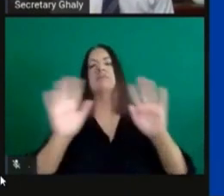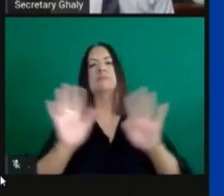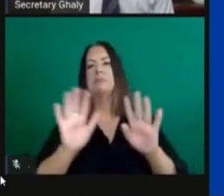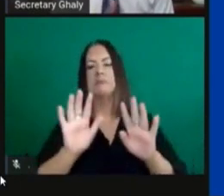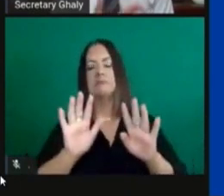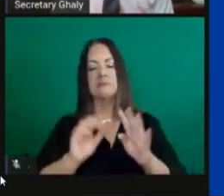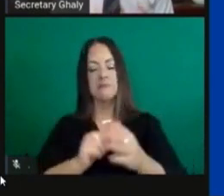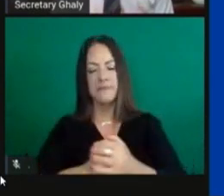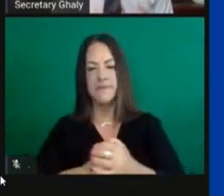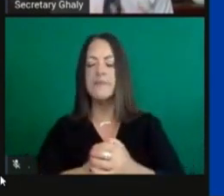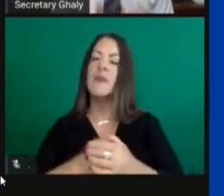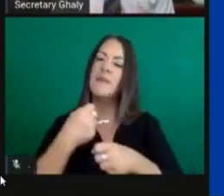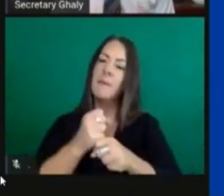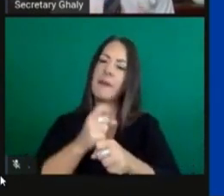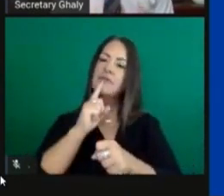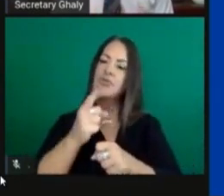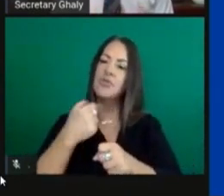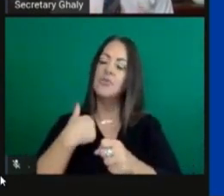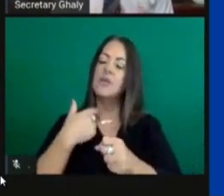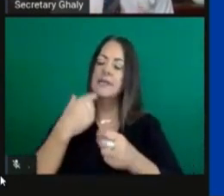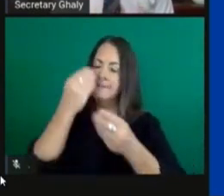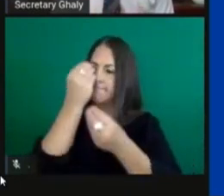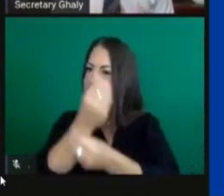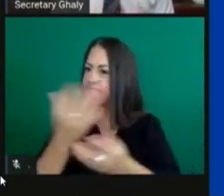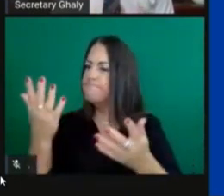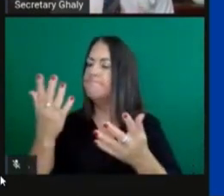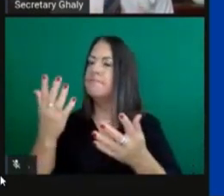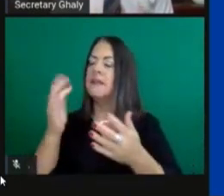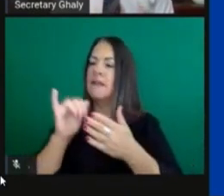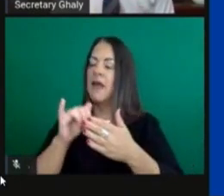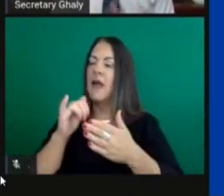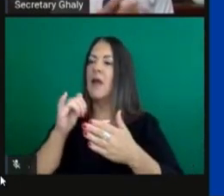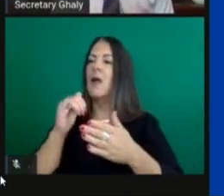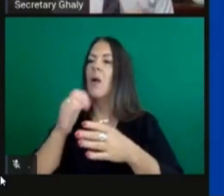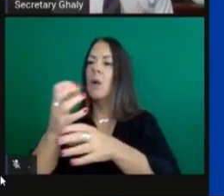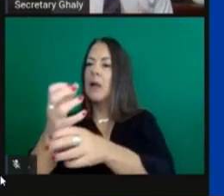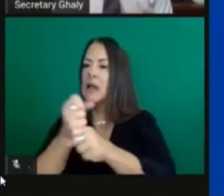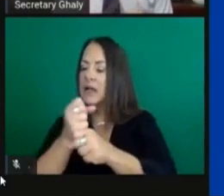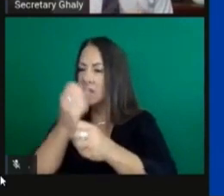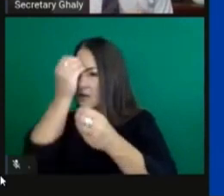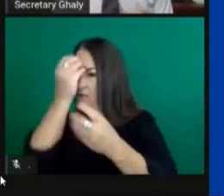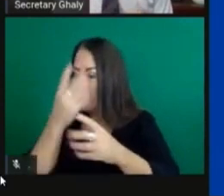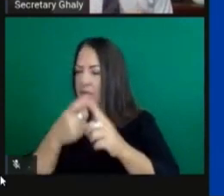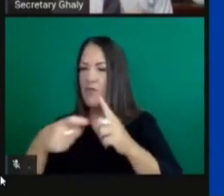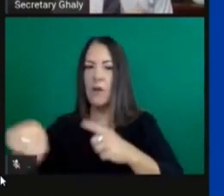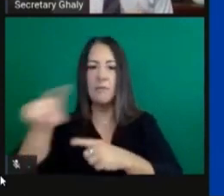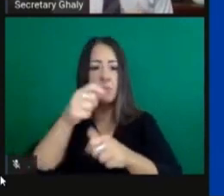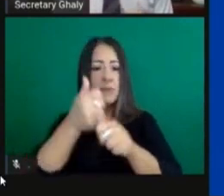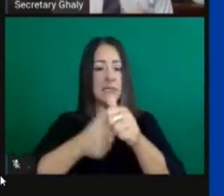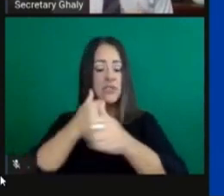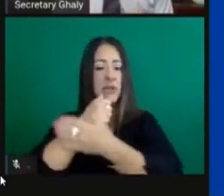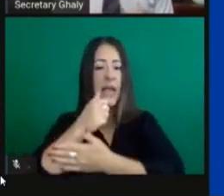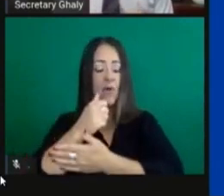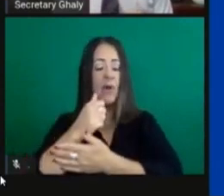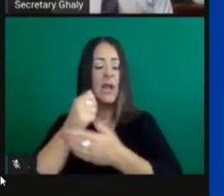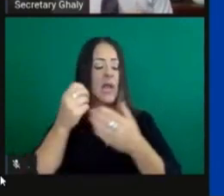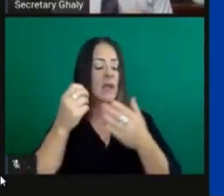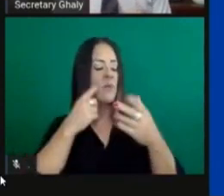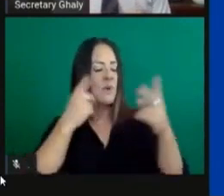TAKE ONE GIANT STEP BACKWARD THIS WEEK. WE HAD CONSERVATIONS WITH A NUMBER OF COUNTIES ABOUT MAKING SURE THAT THE DATA TRENDS